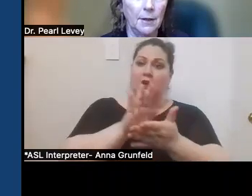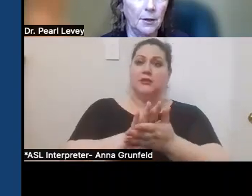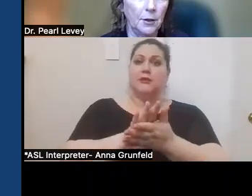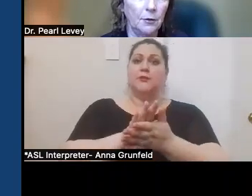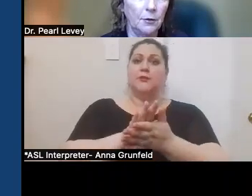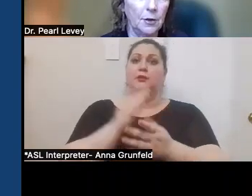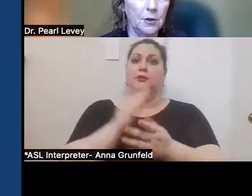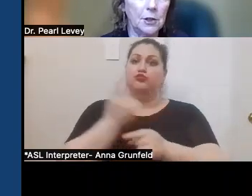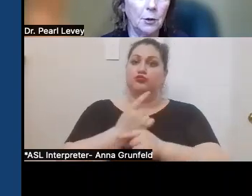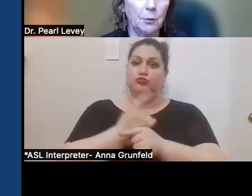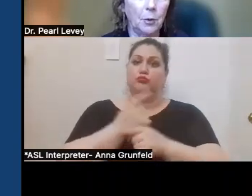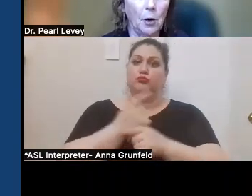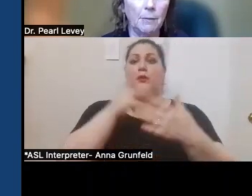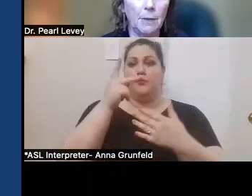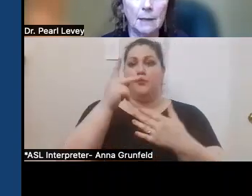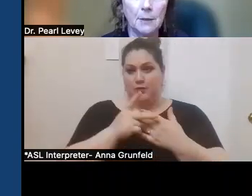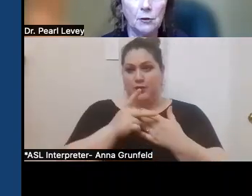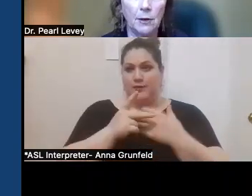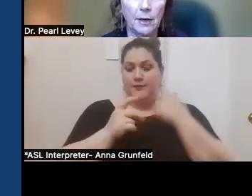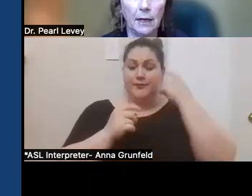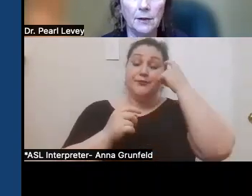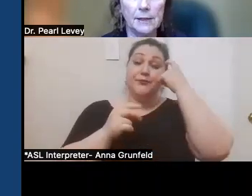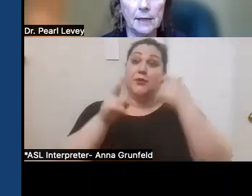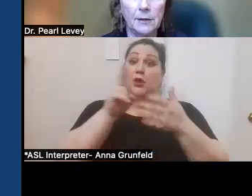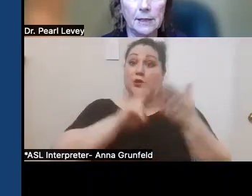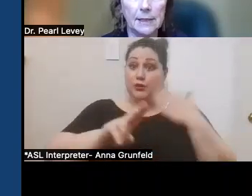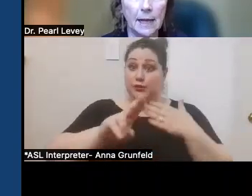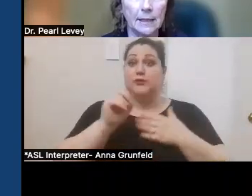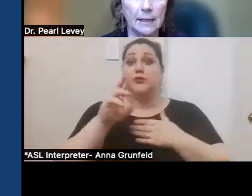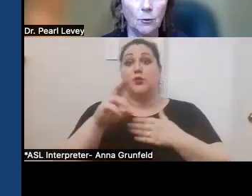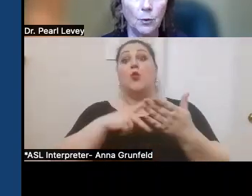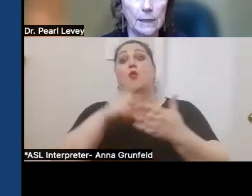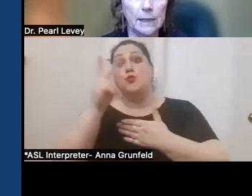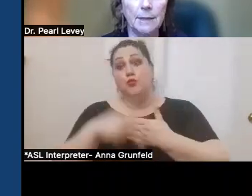The university or the program must demonstrate that health and safety standard is reasonably